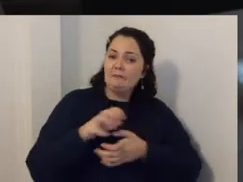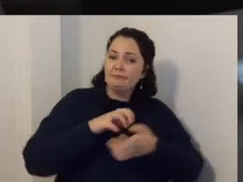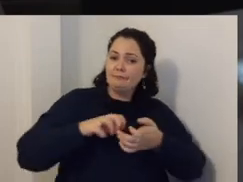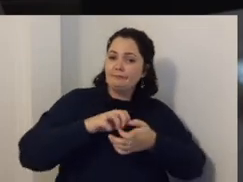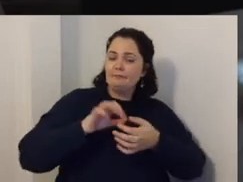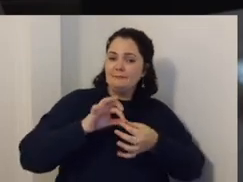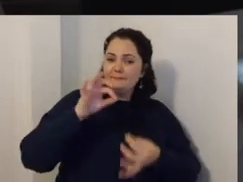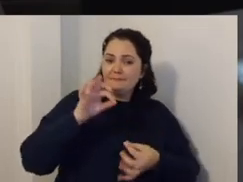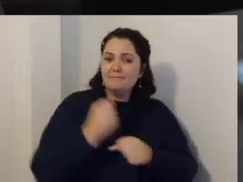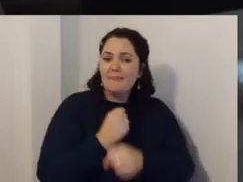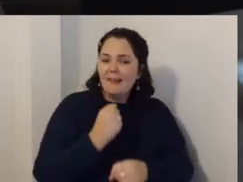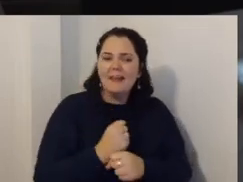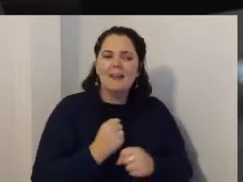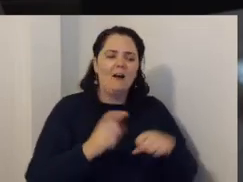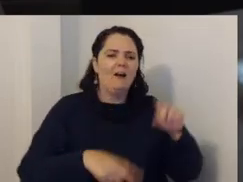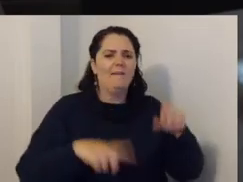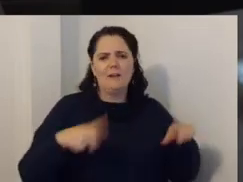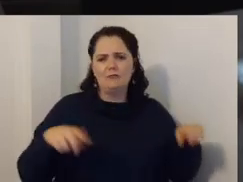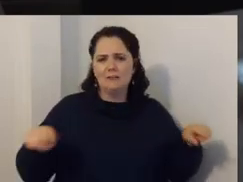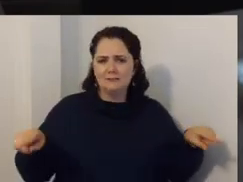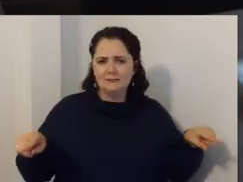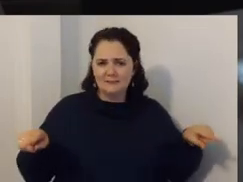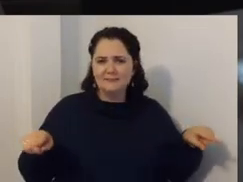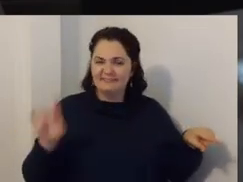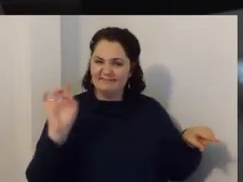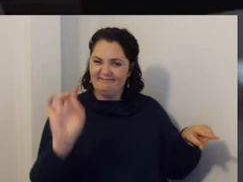you'll notice big differences as you move from one brand to another